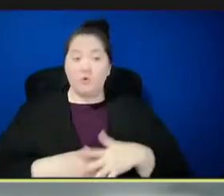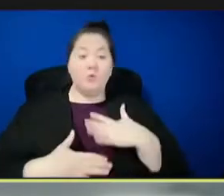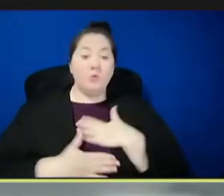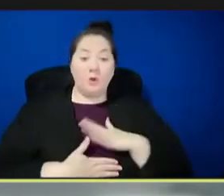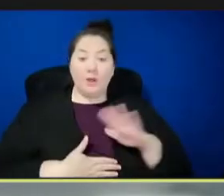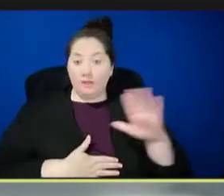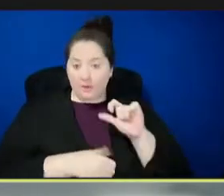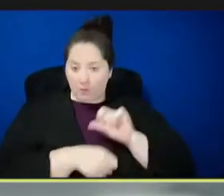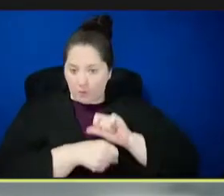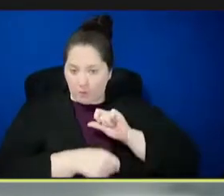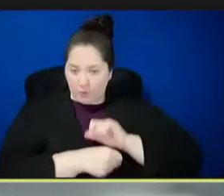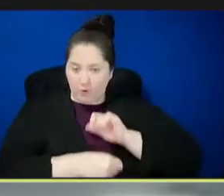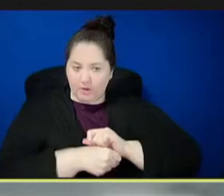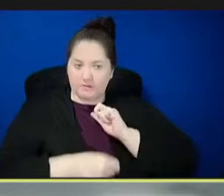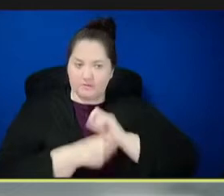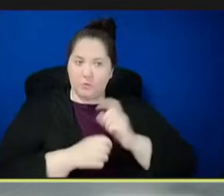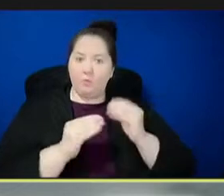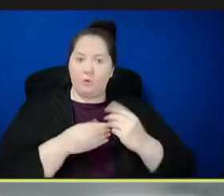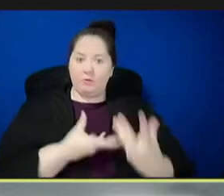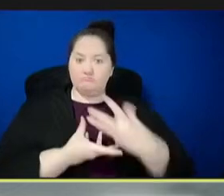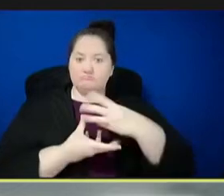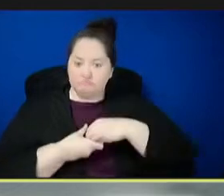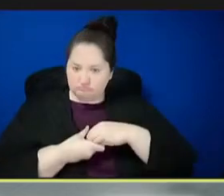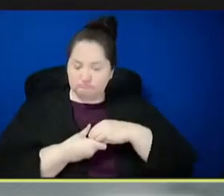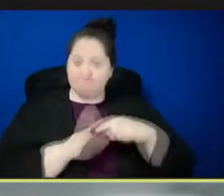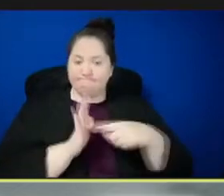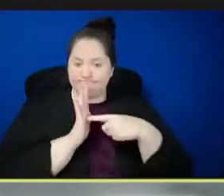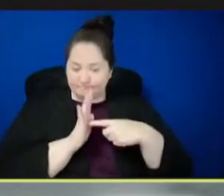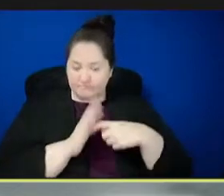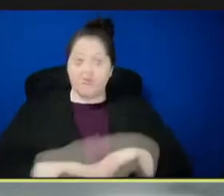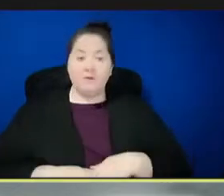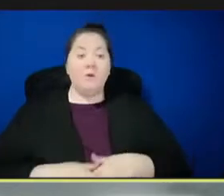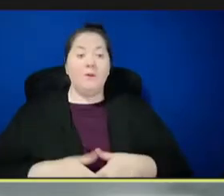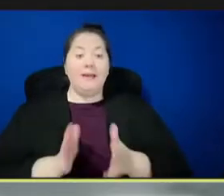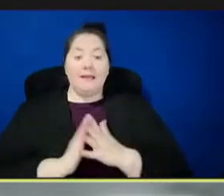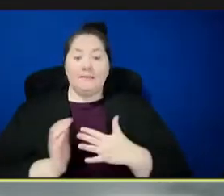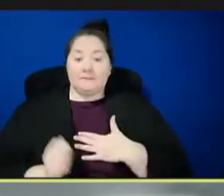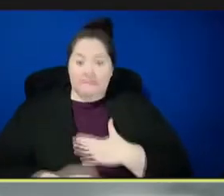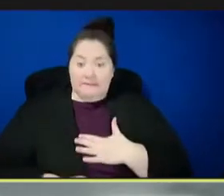make our broadcast more inclusive. We ask that everyone speak slowly and clearly to